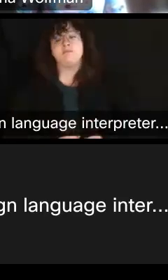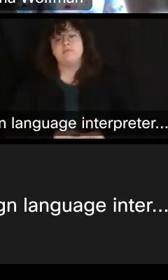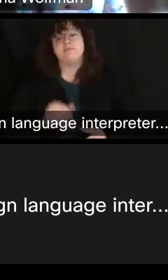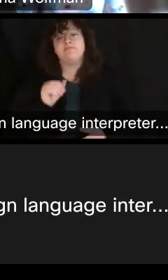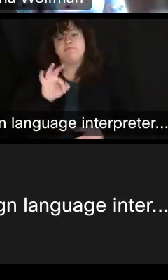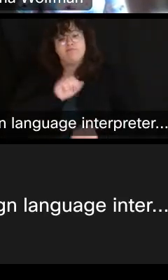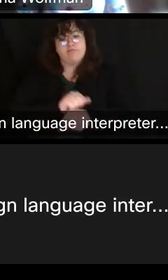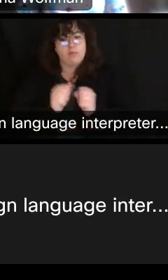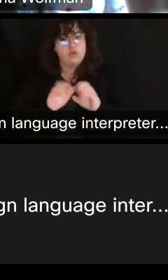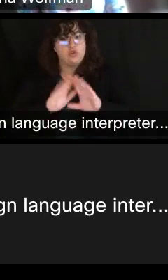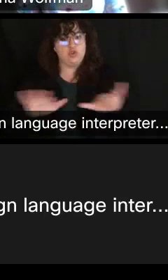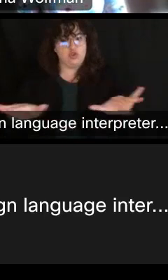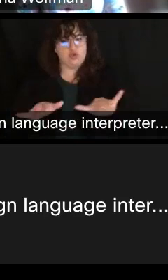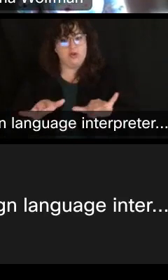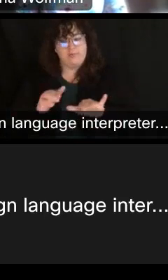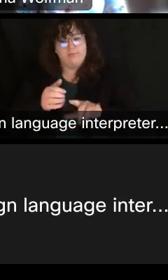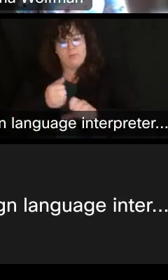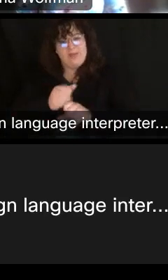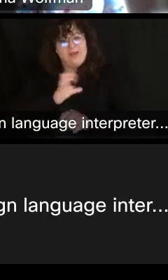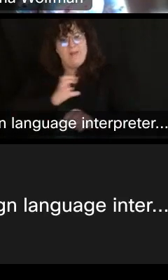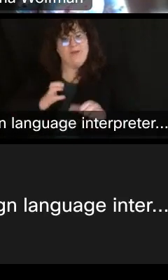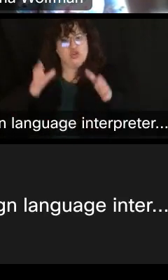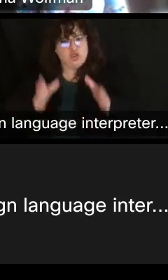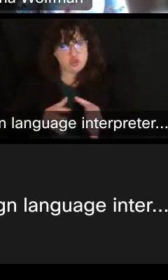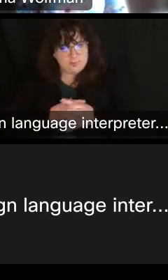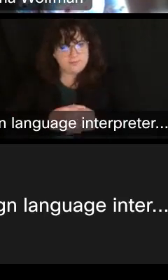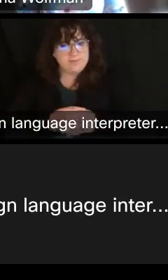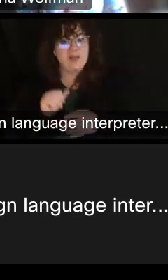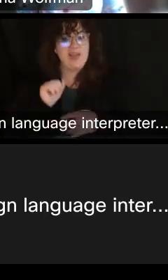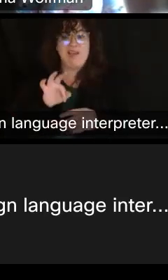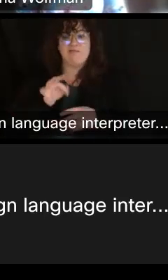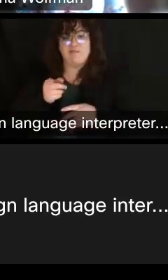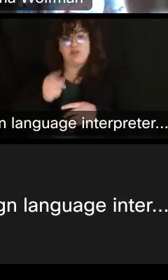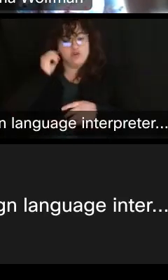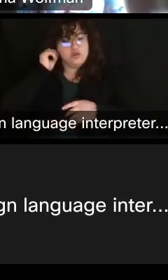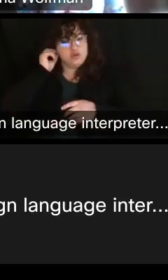of the commissioner, if they are ten and over currently and have been under the